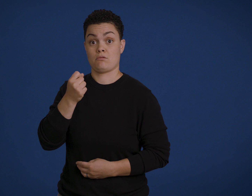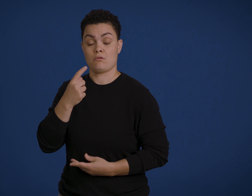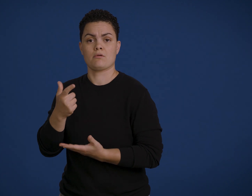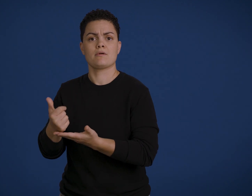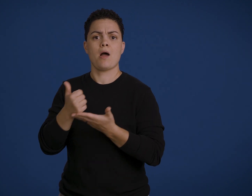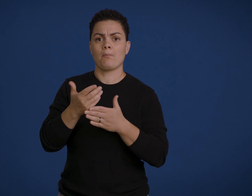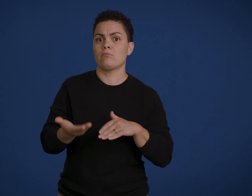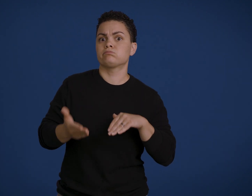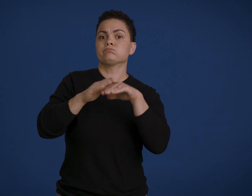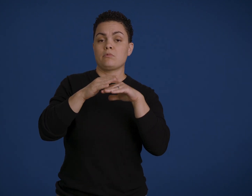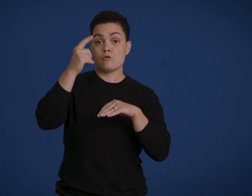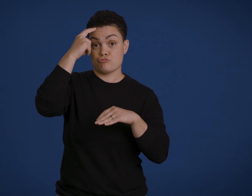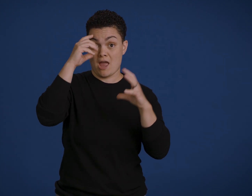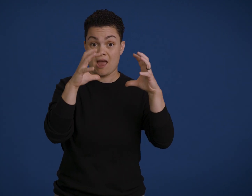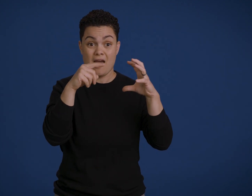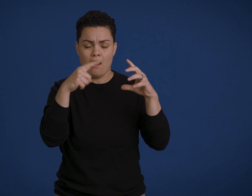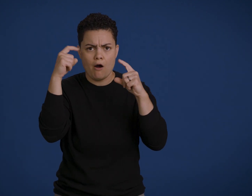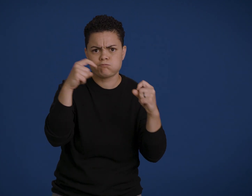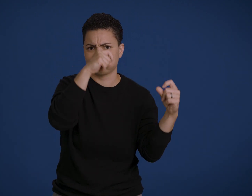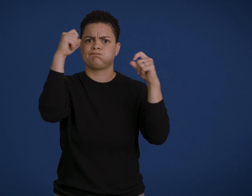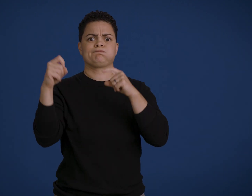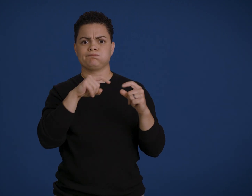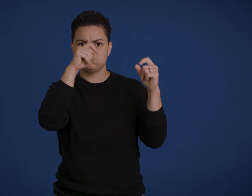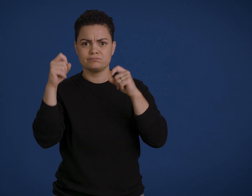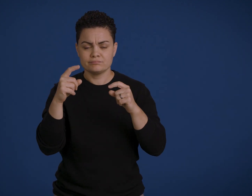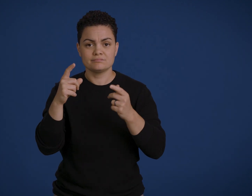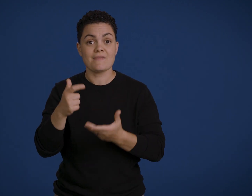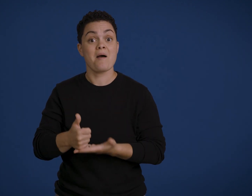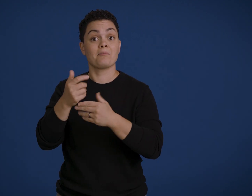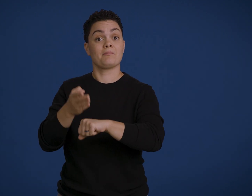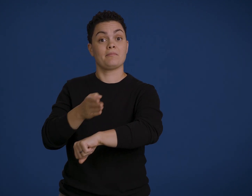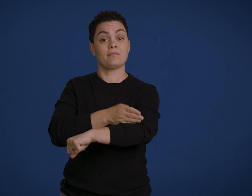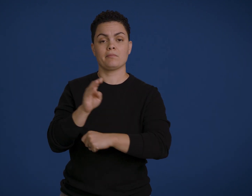SSRIs work by increasing serotonin availability in the brain,